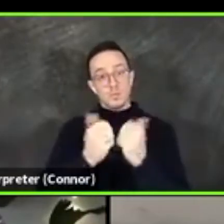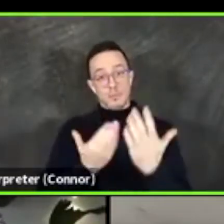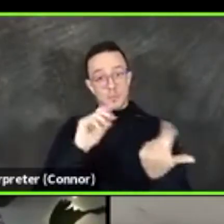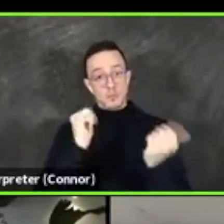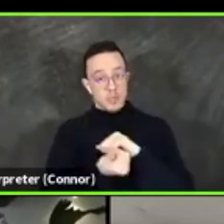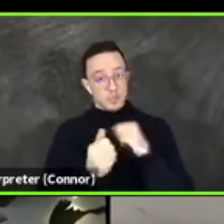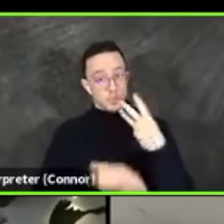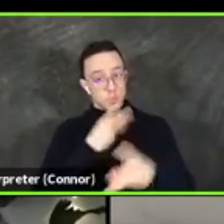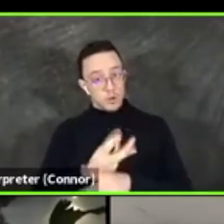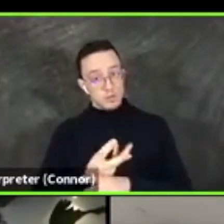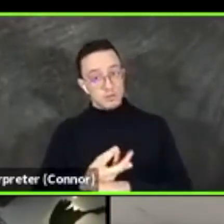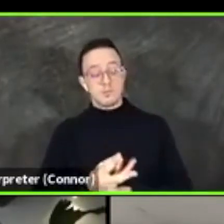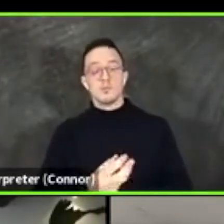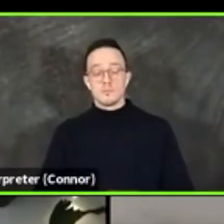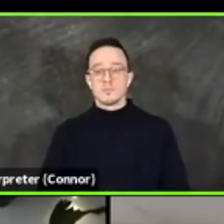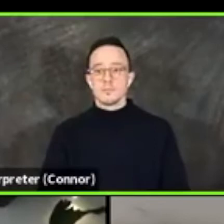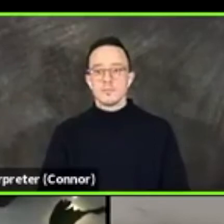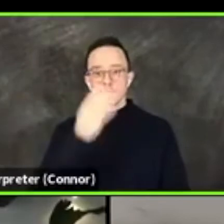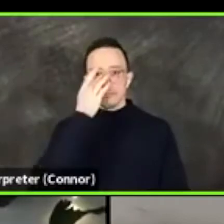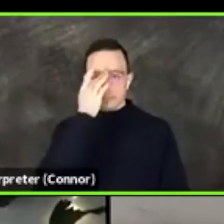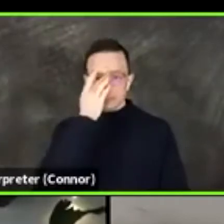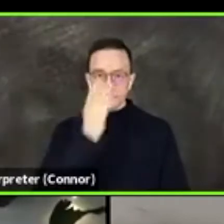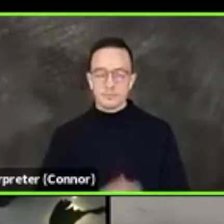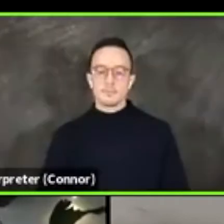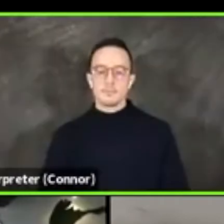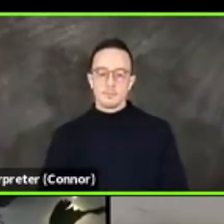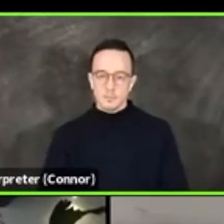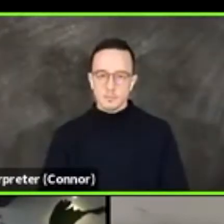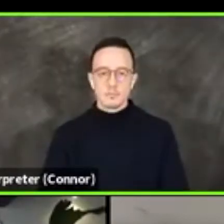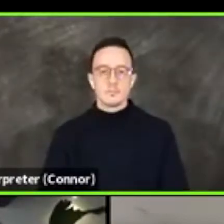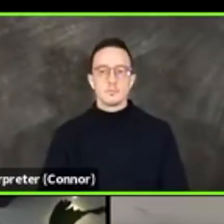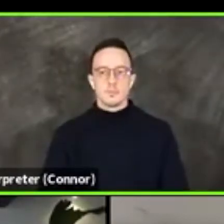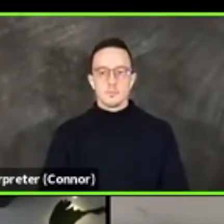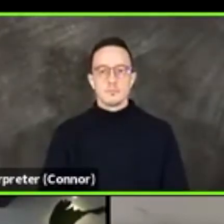EXTRACTIVE POTENTIAL OF THAT MOVE FROM INSTITUTIONS AND INDIVIDUALS,